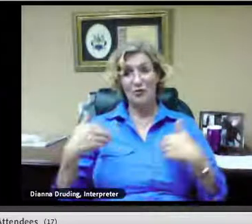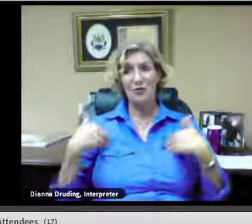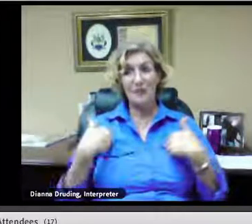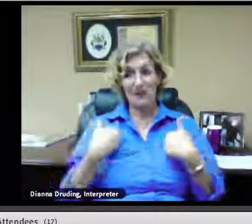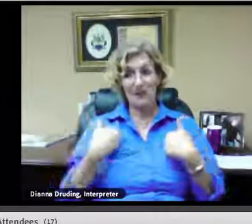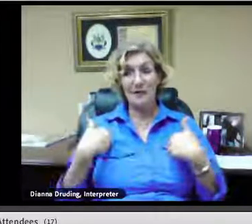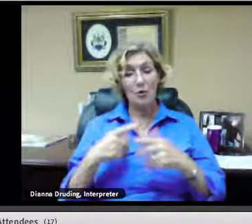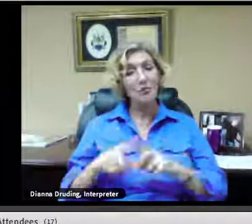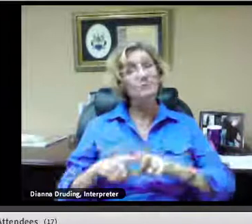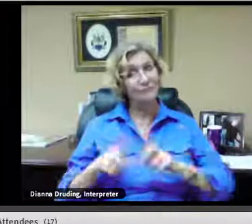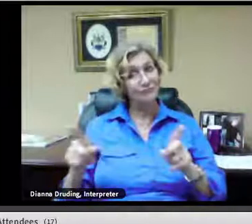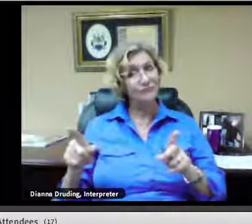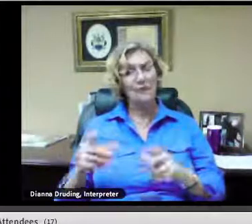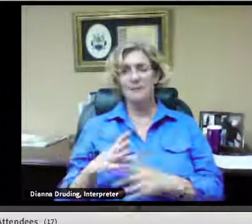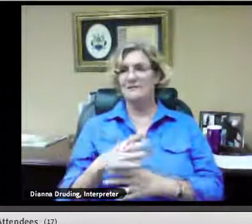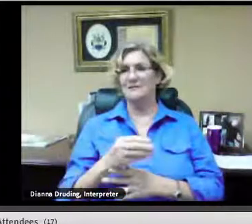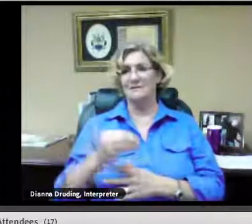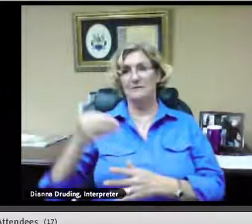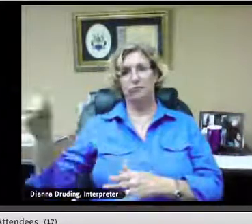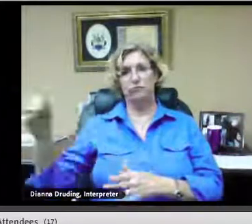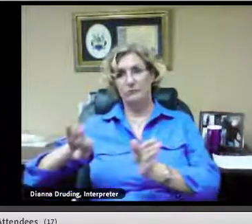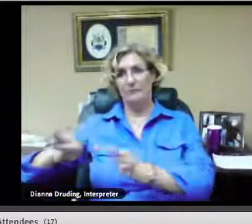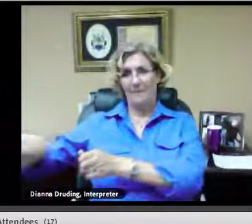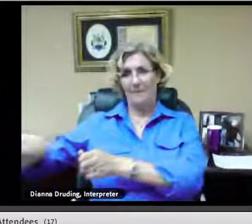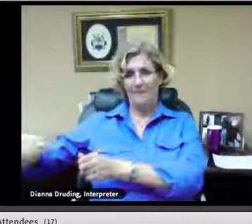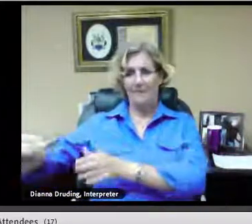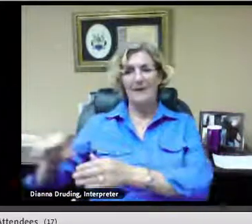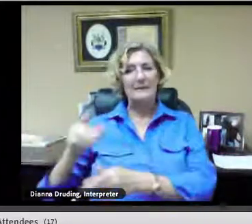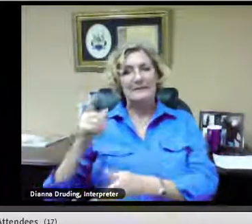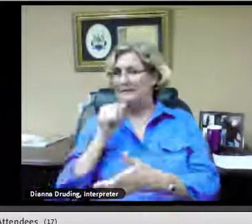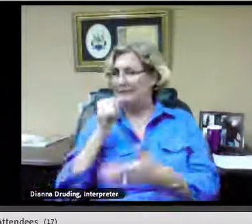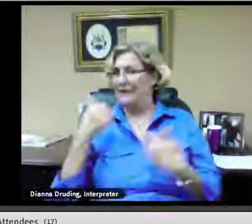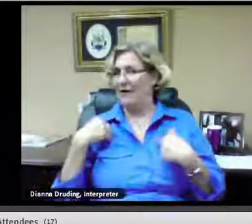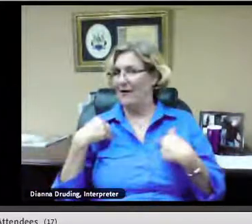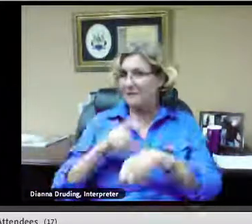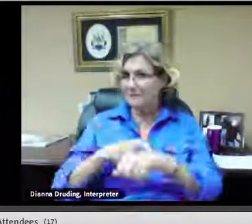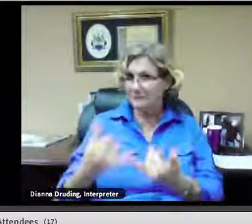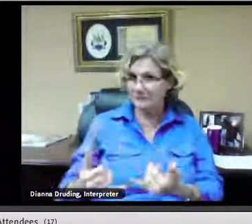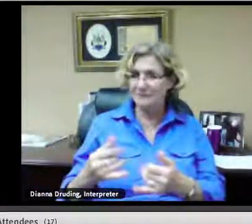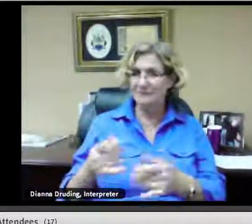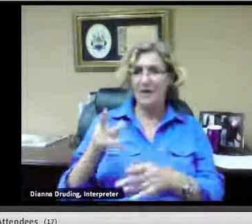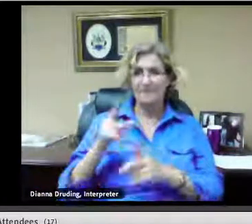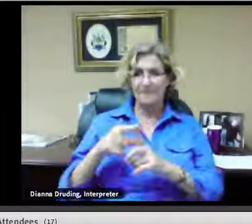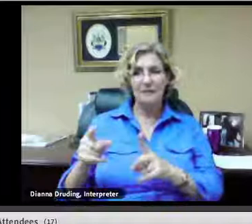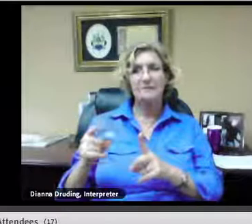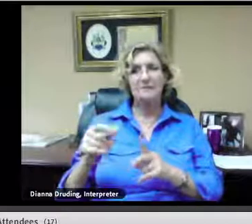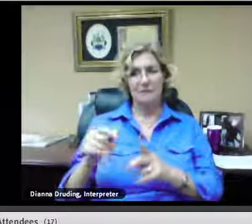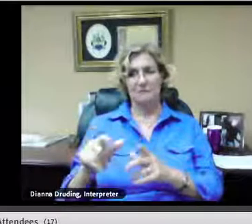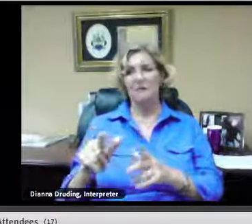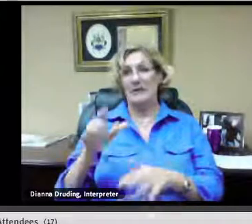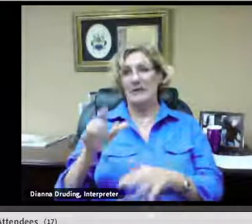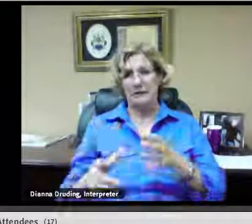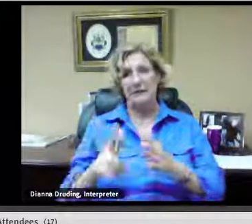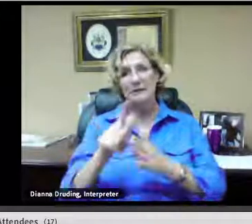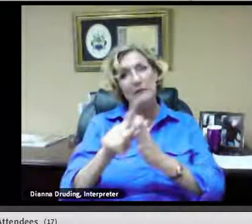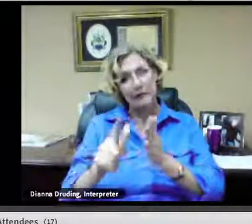but there's all kinds of legislation on that or, you know, service animals and/or emotional, you know, trauma-based animals